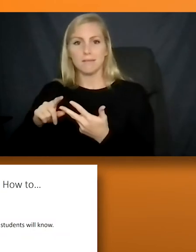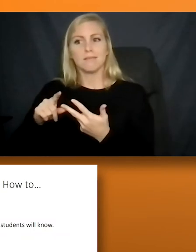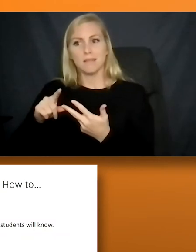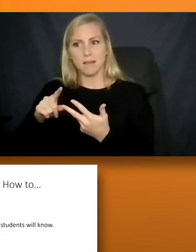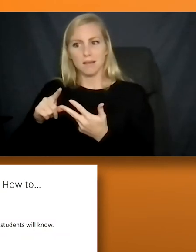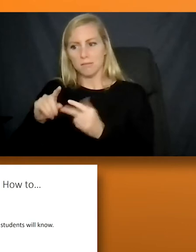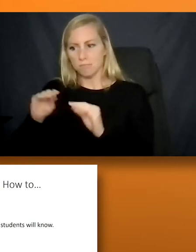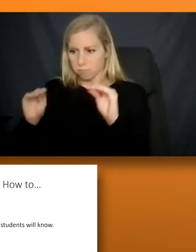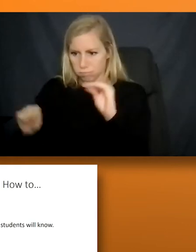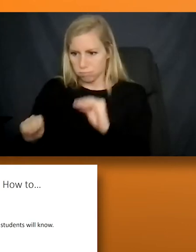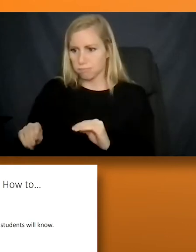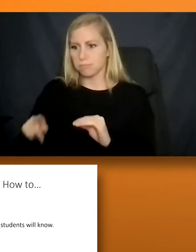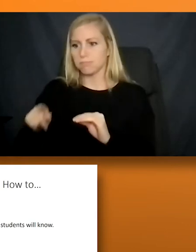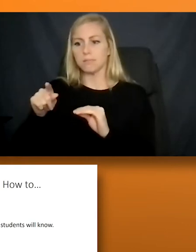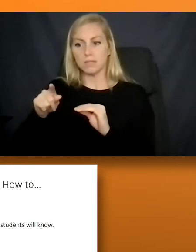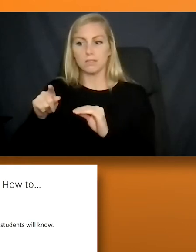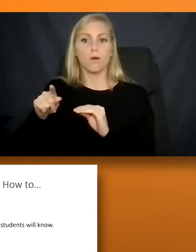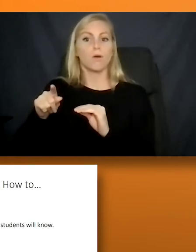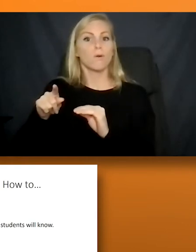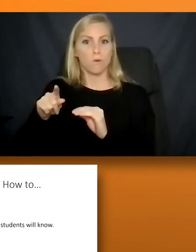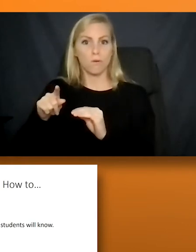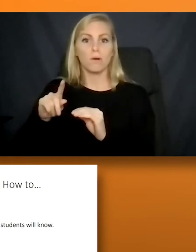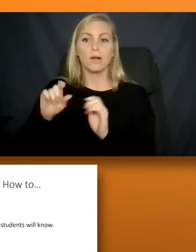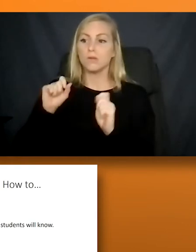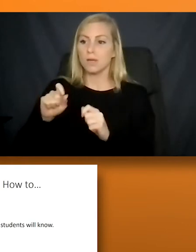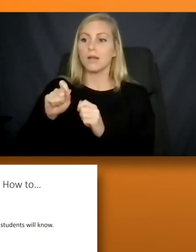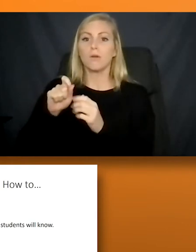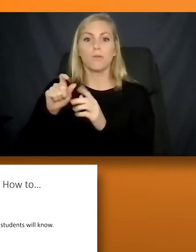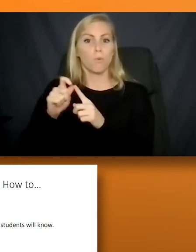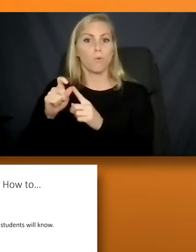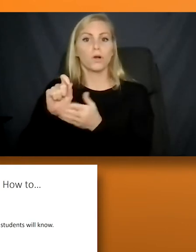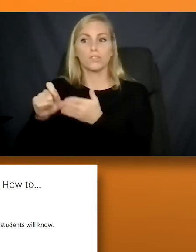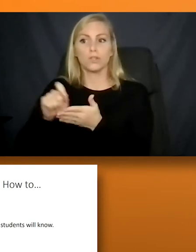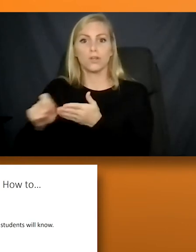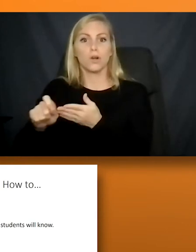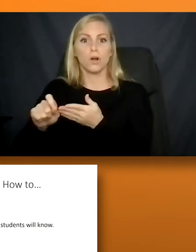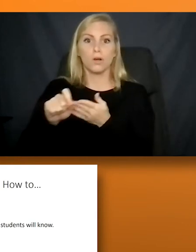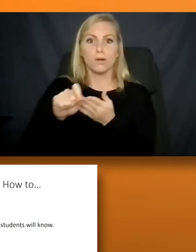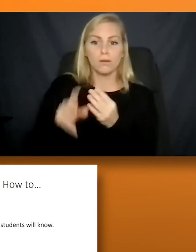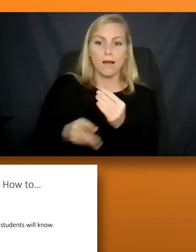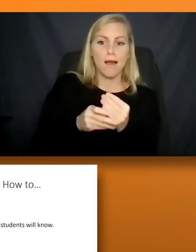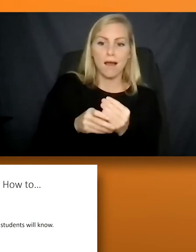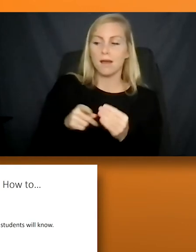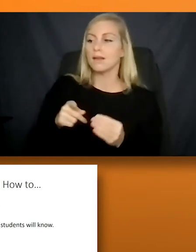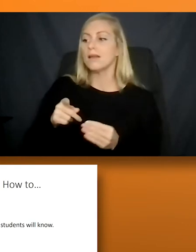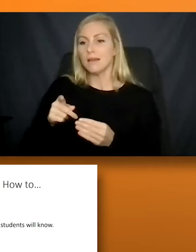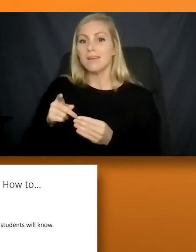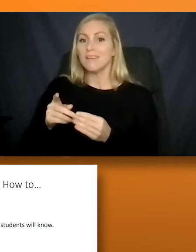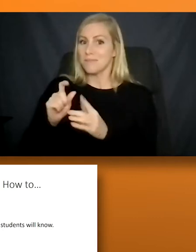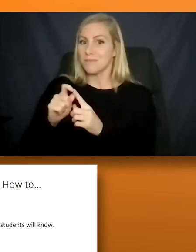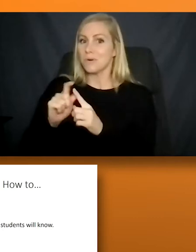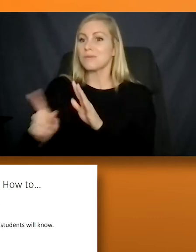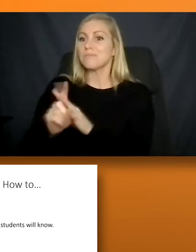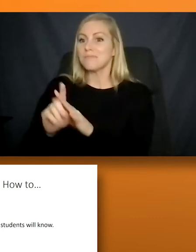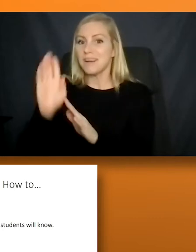the word journal comes into play. They could put that in their word journal, that word comes up again, you can say, "Well, I'm pretty sure that word's in your word journal,"